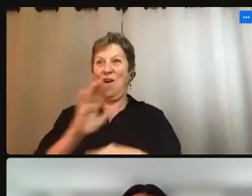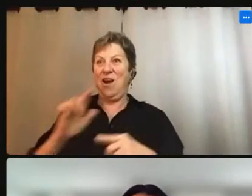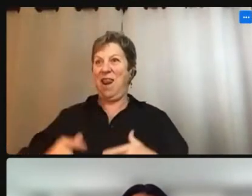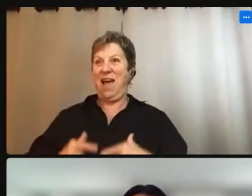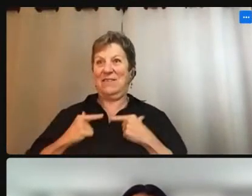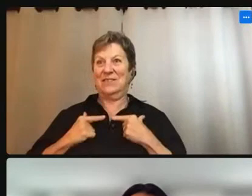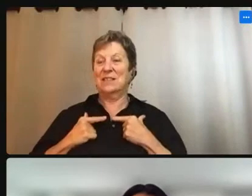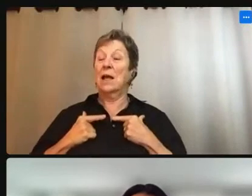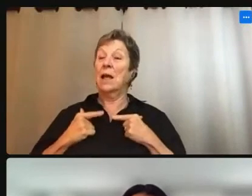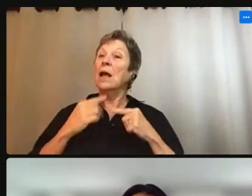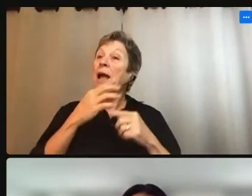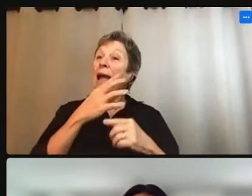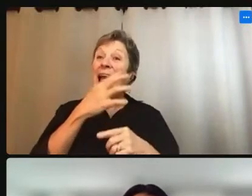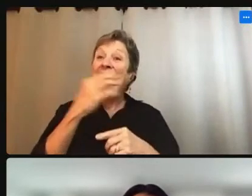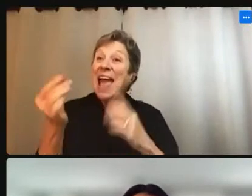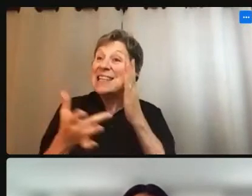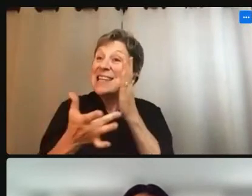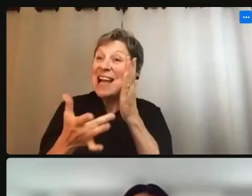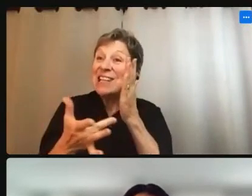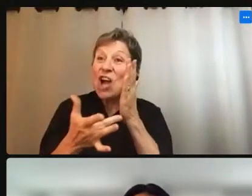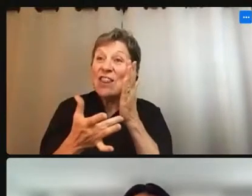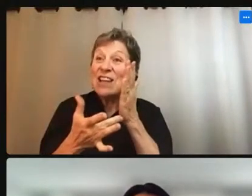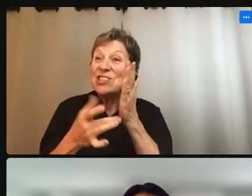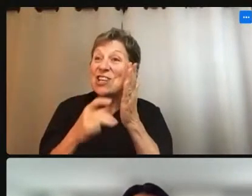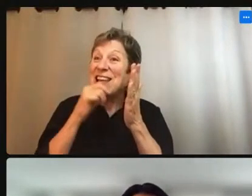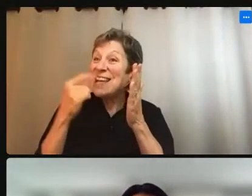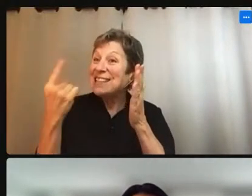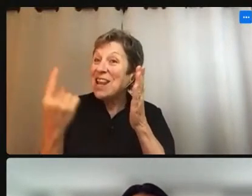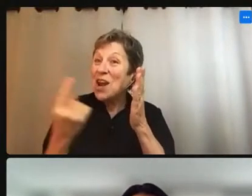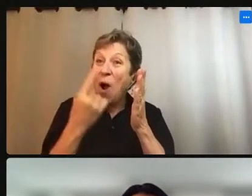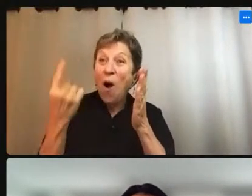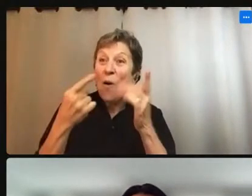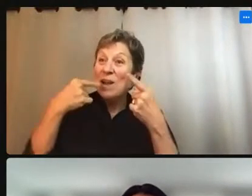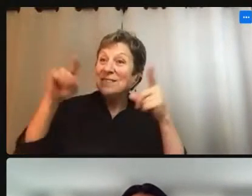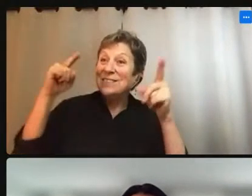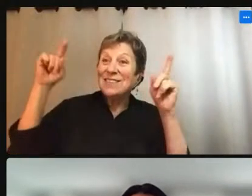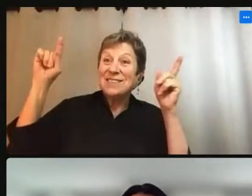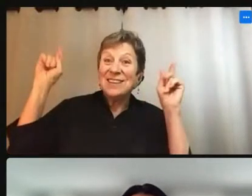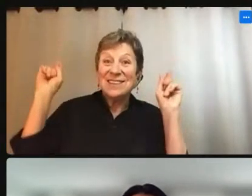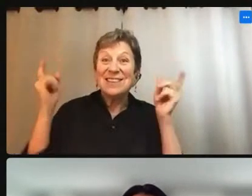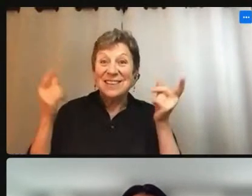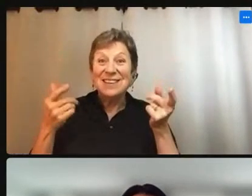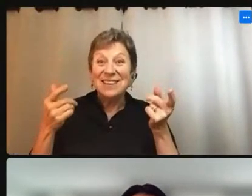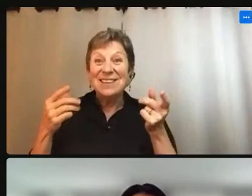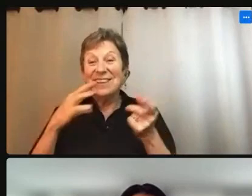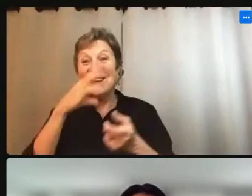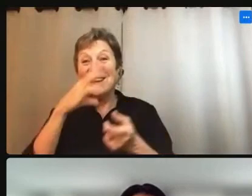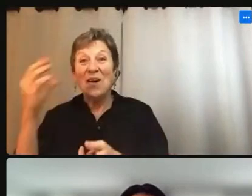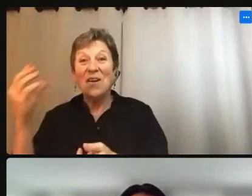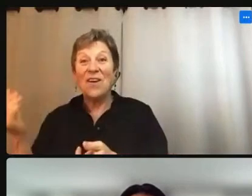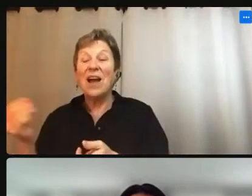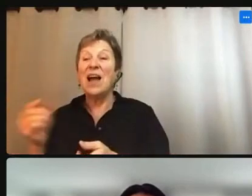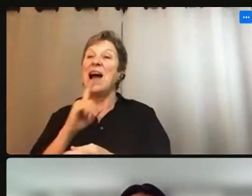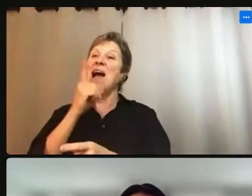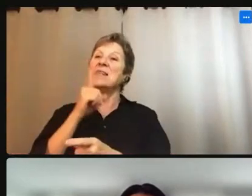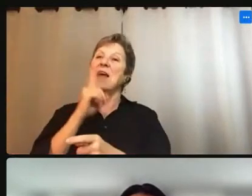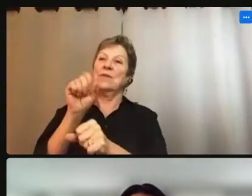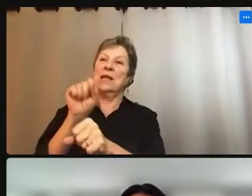ON ONE THING OR LACK OF